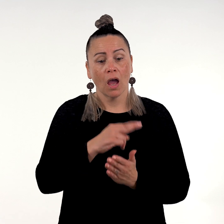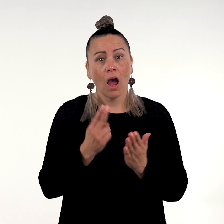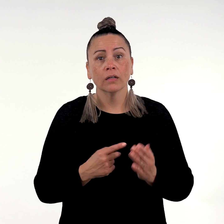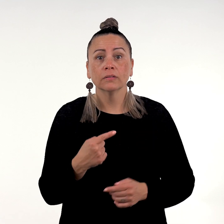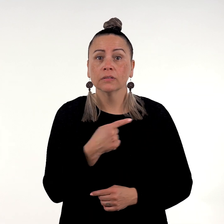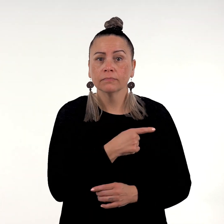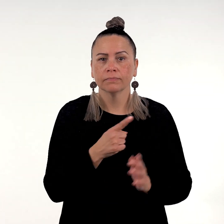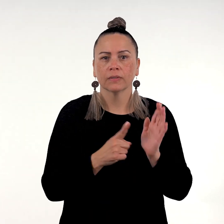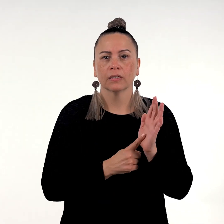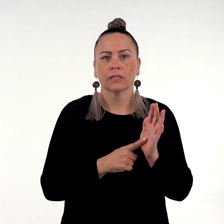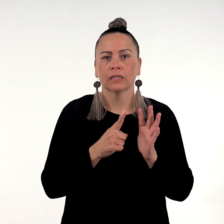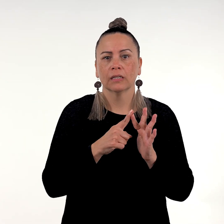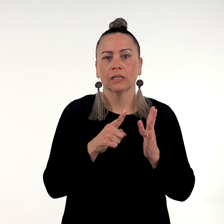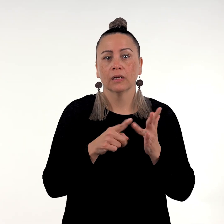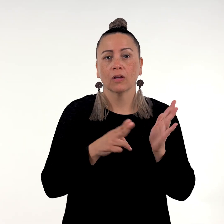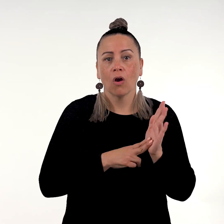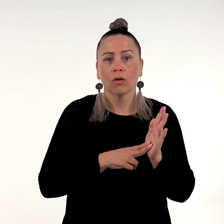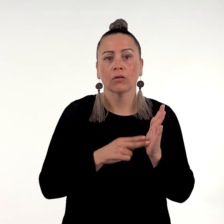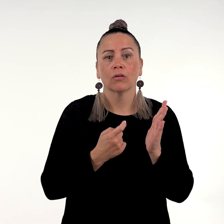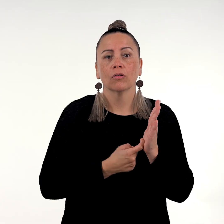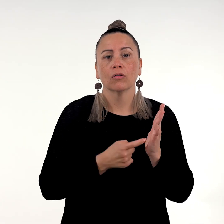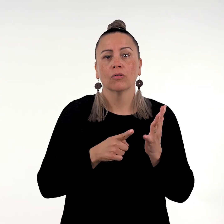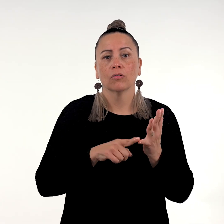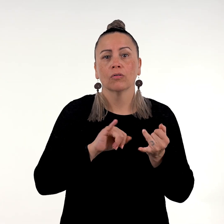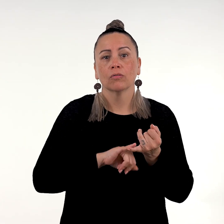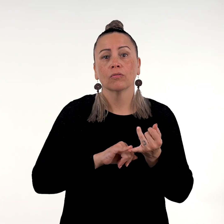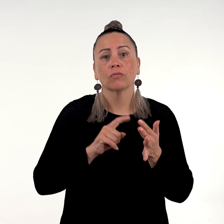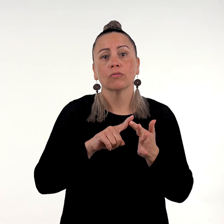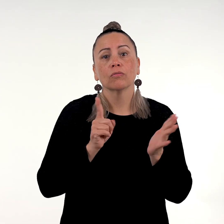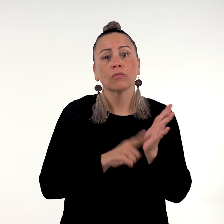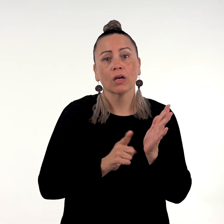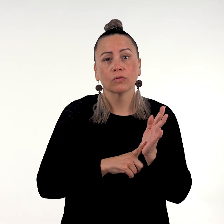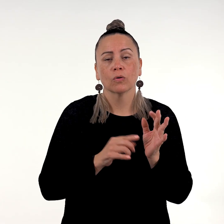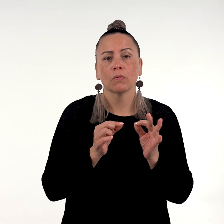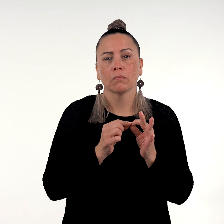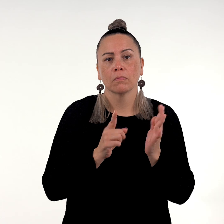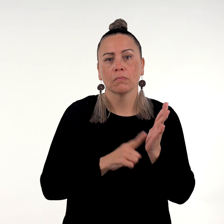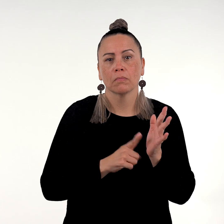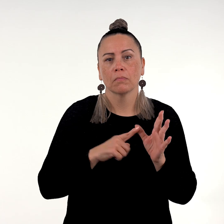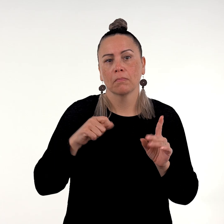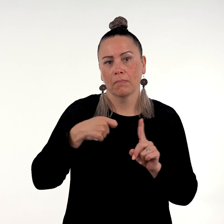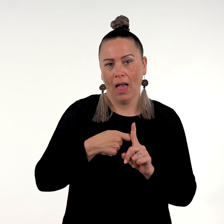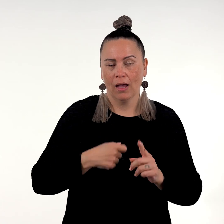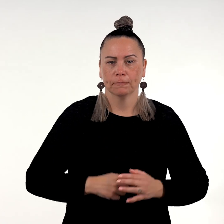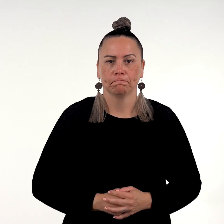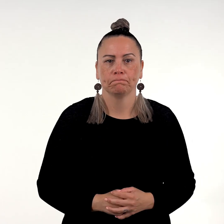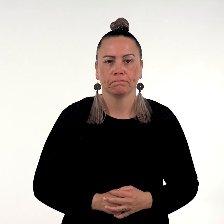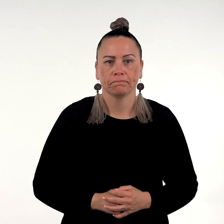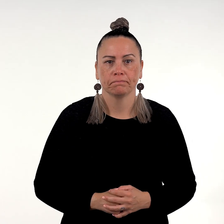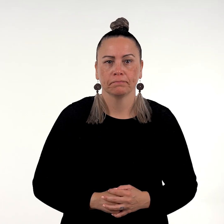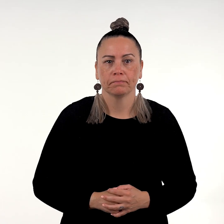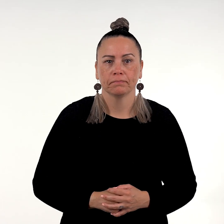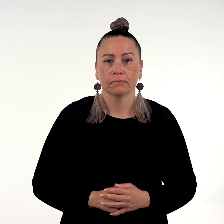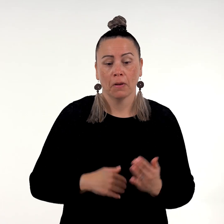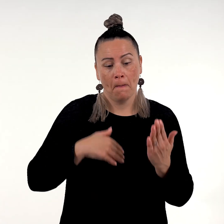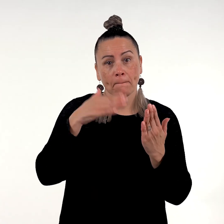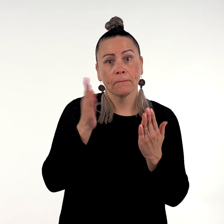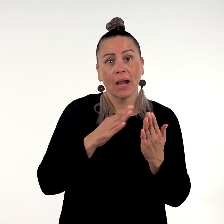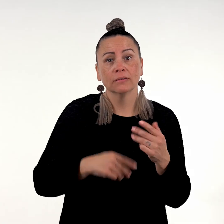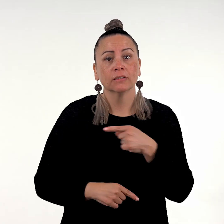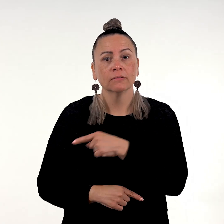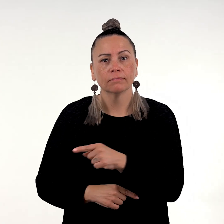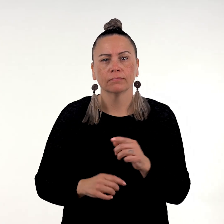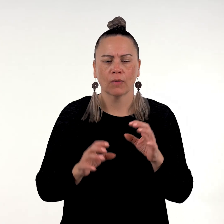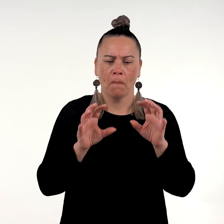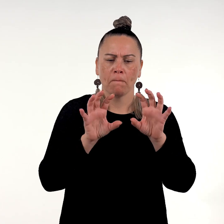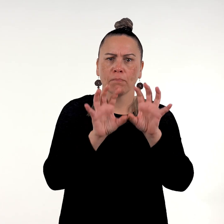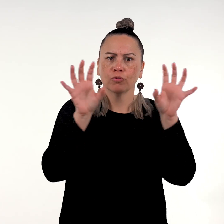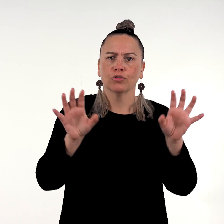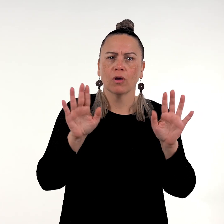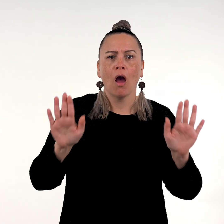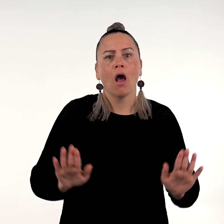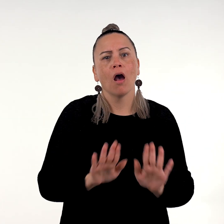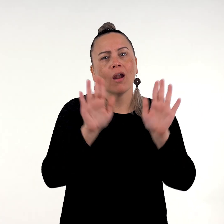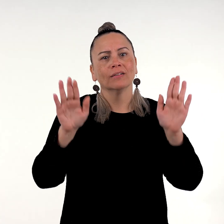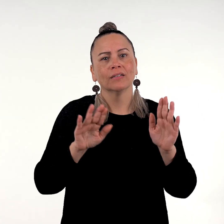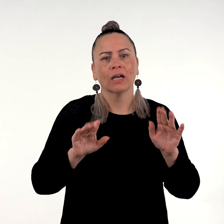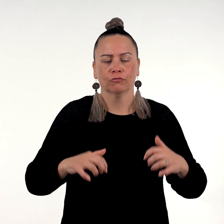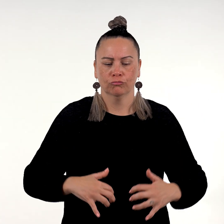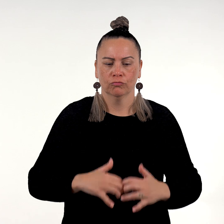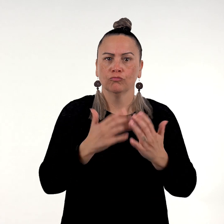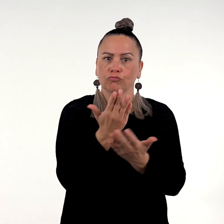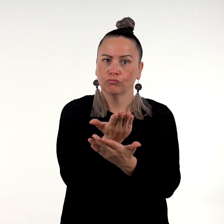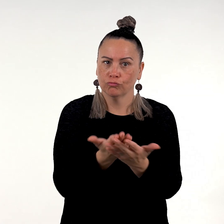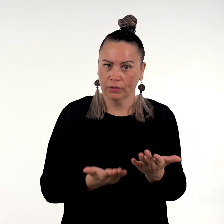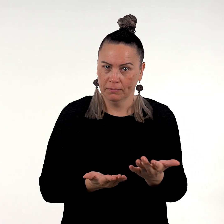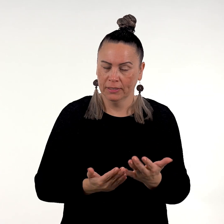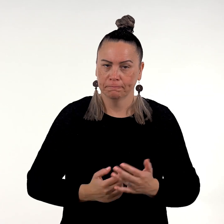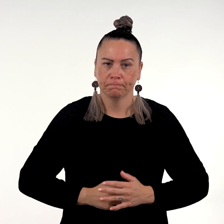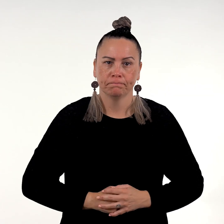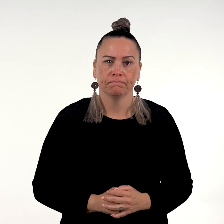Leon Russell Black's painting titled 'Bush holiday dreaming'.